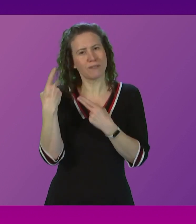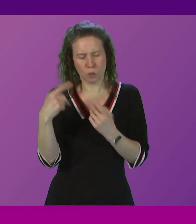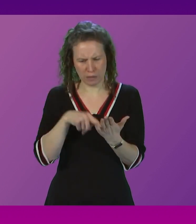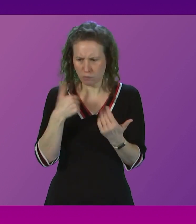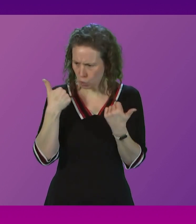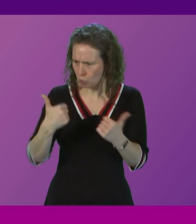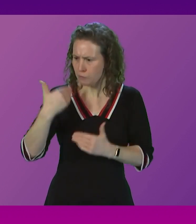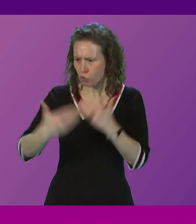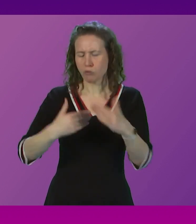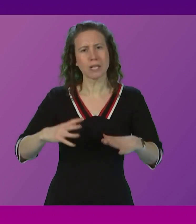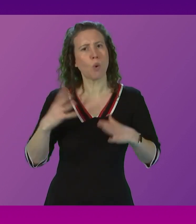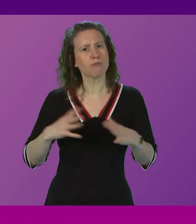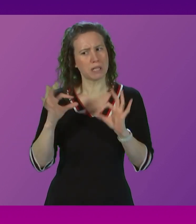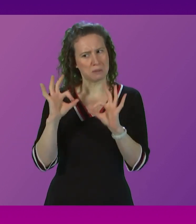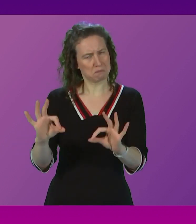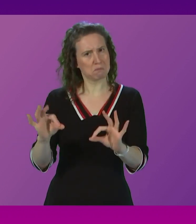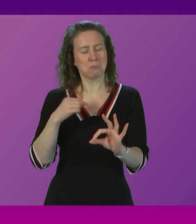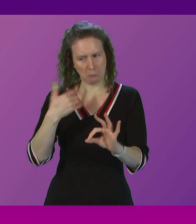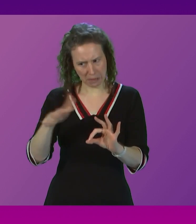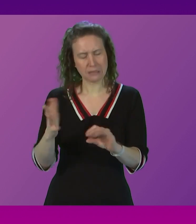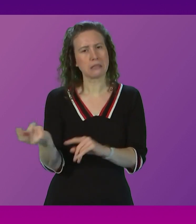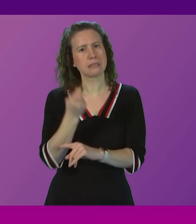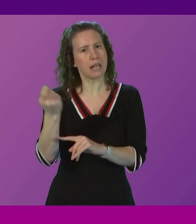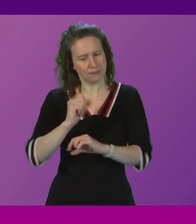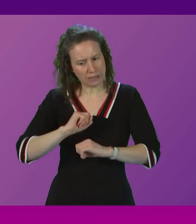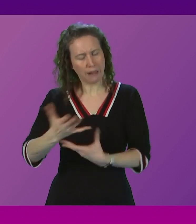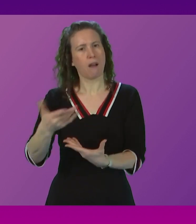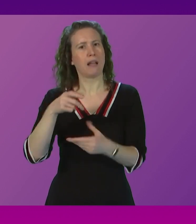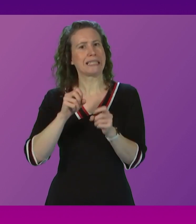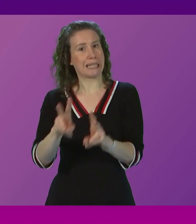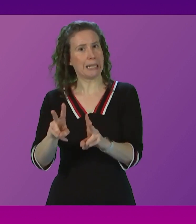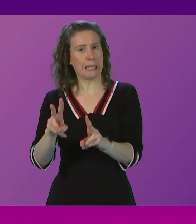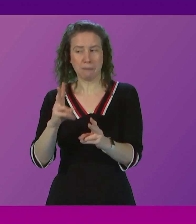progress has been made and that successful delivery of the scheme is now achievable.